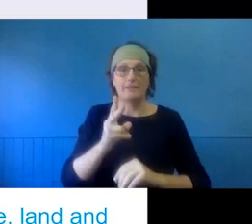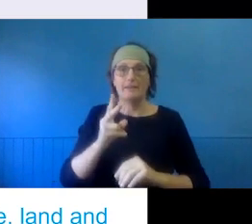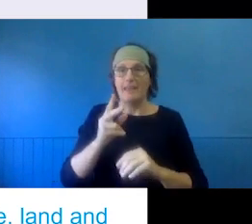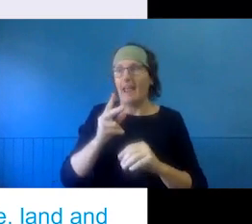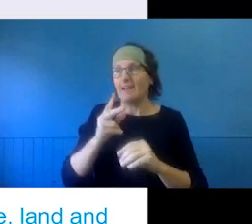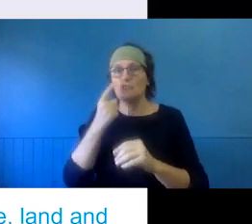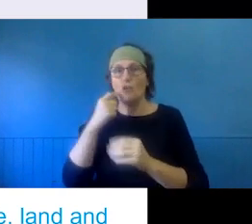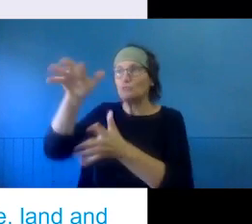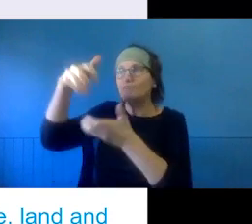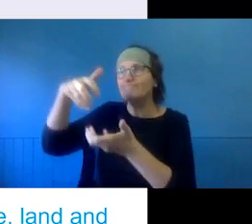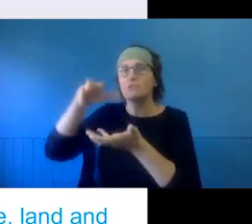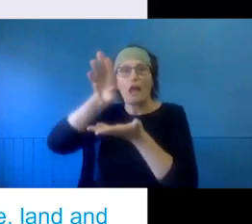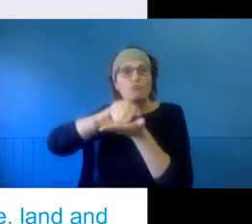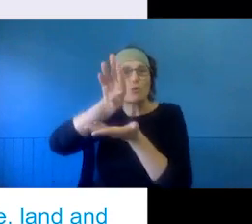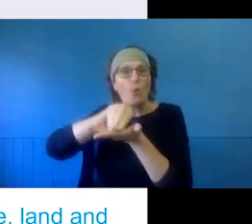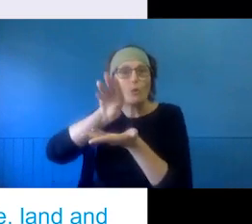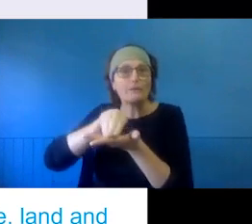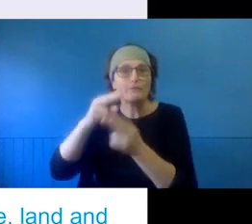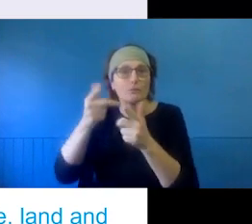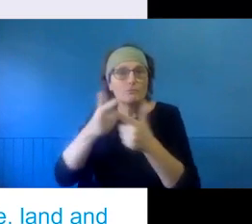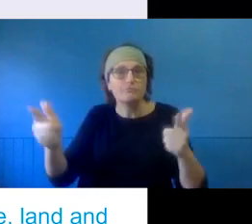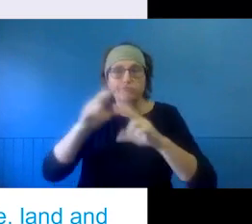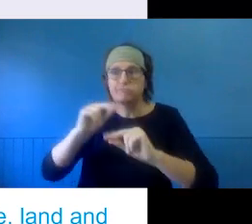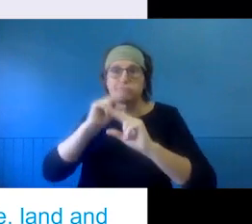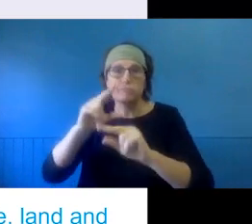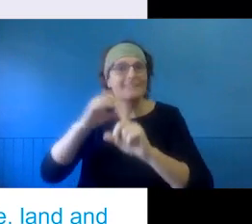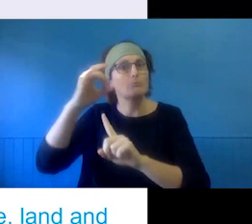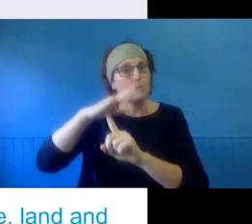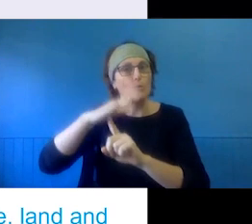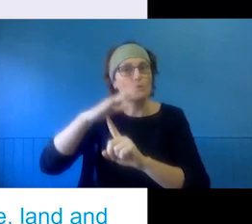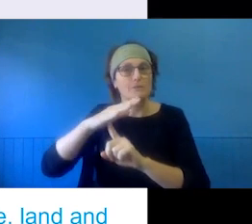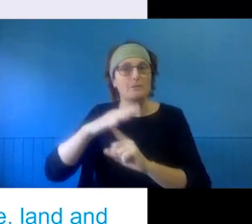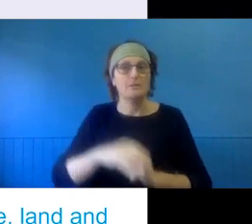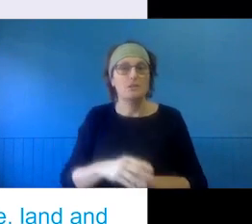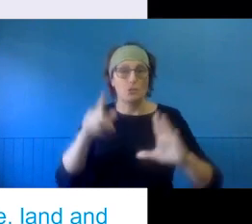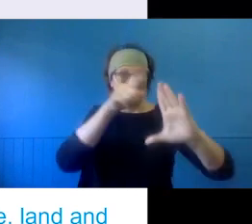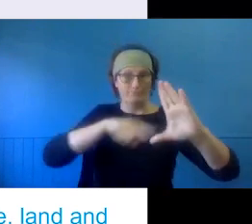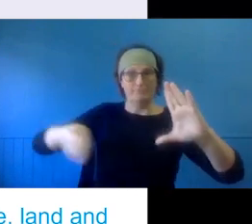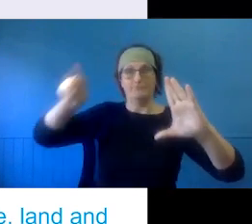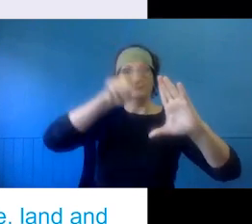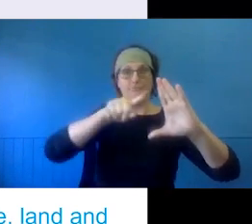very important. You can see I have it in a circle. It is connected to a